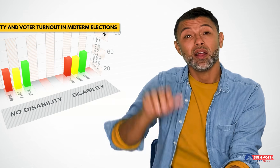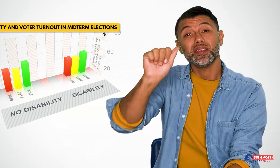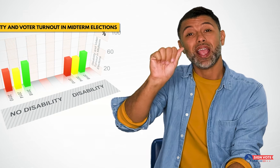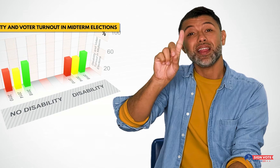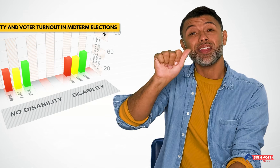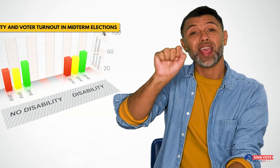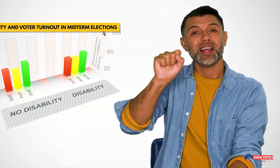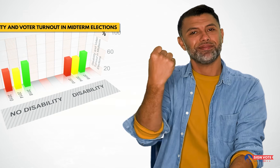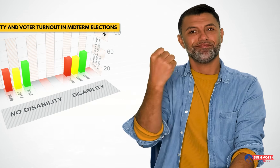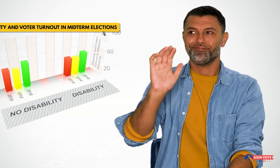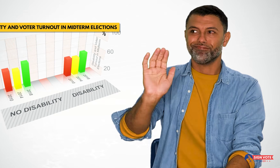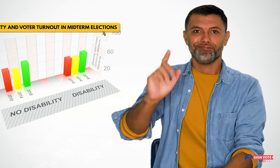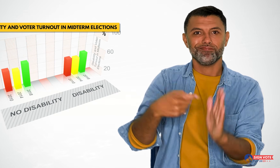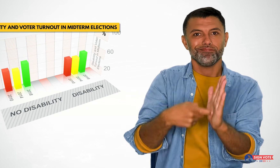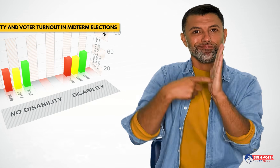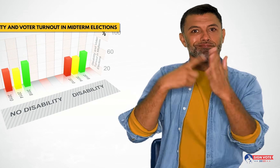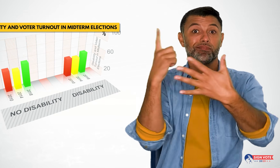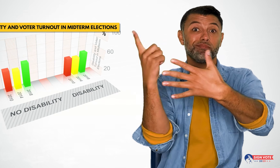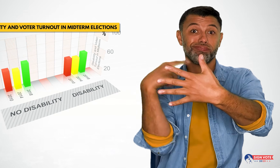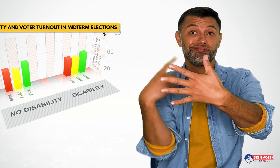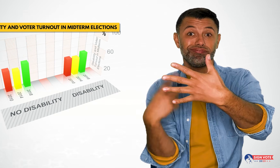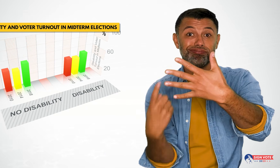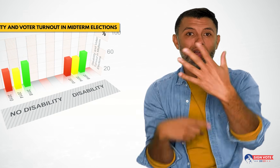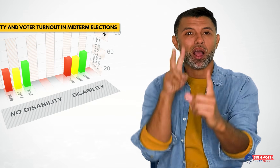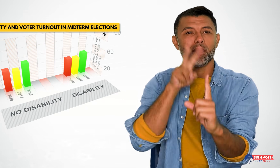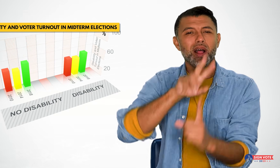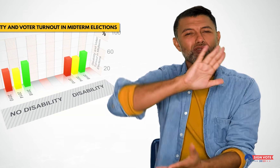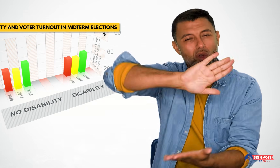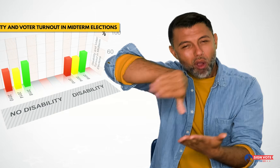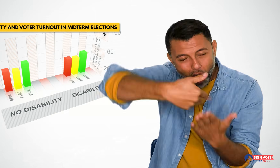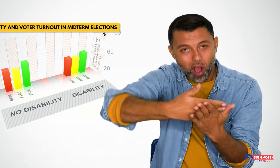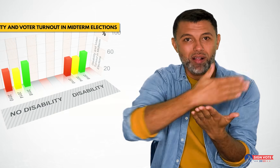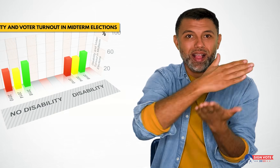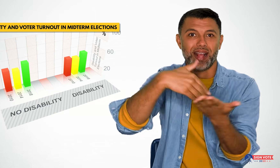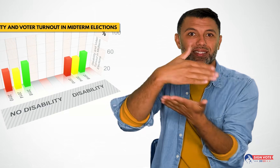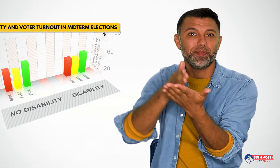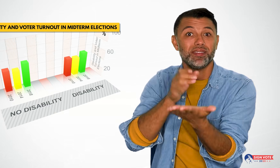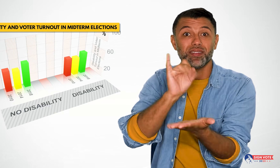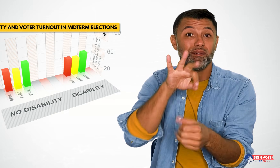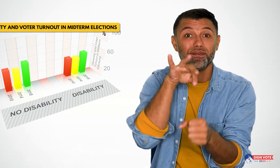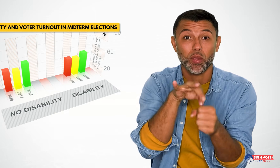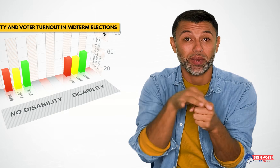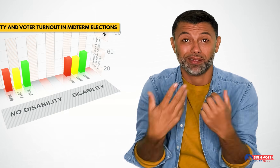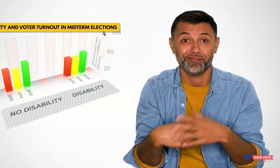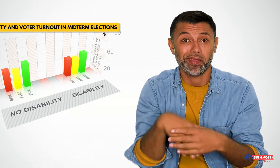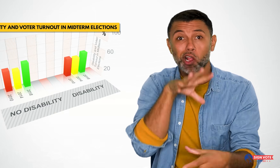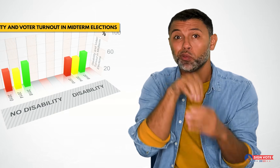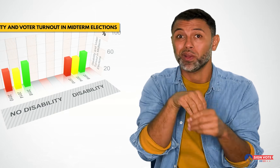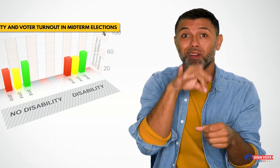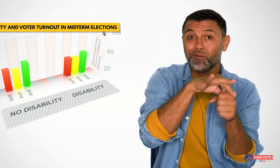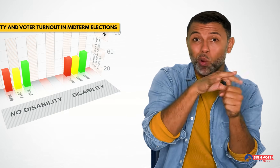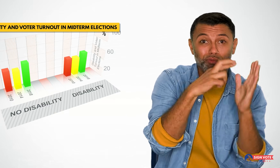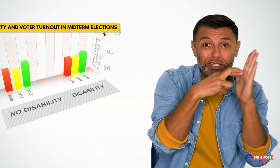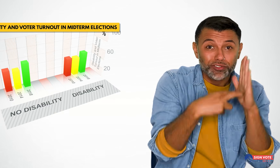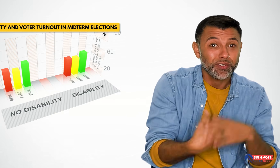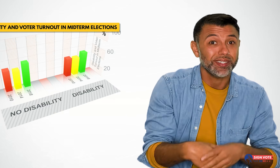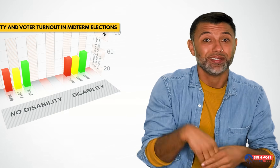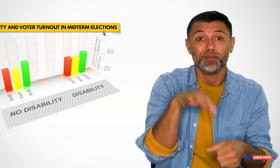The ADA's requirements apply to ALL aspects of voting, including voter registration,